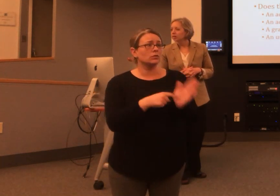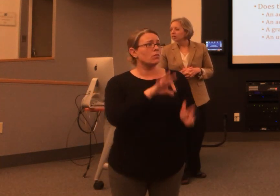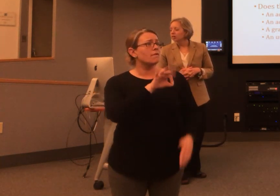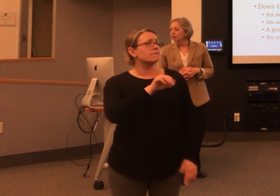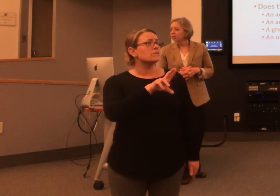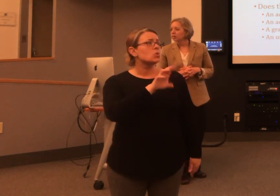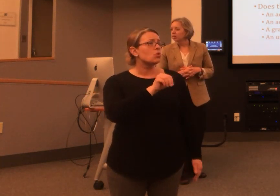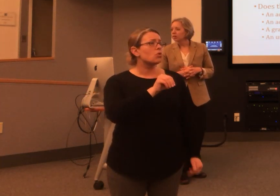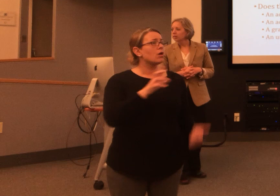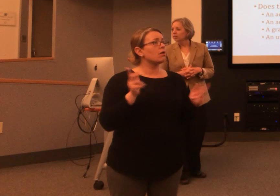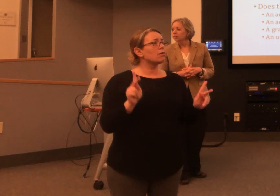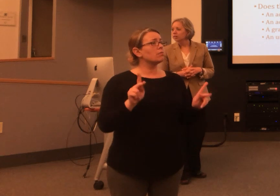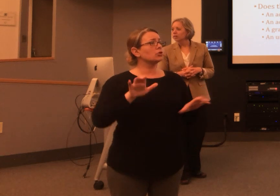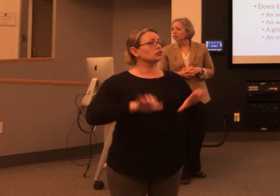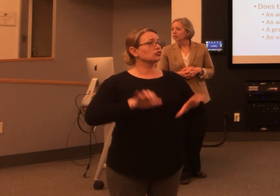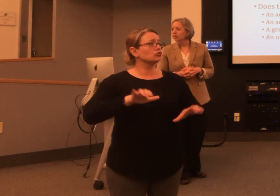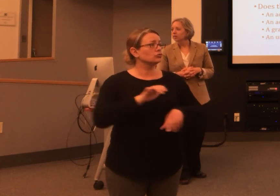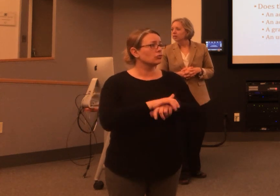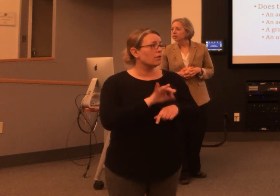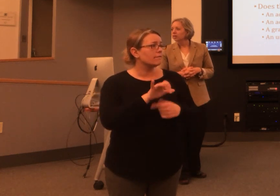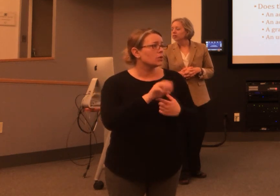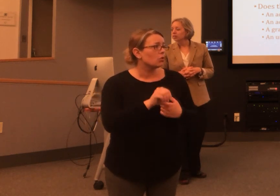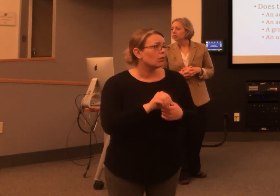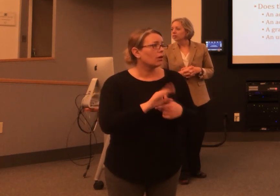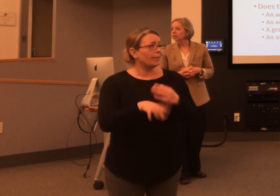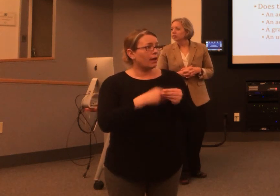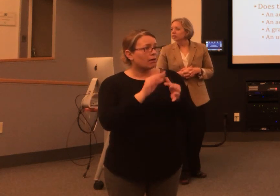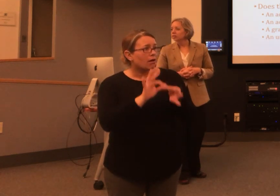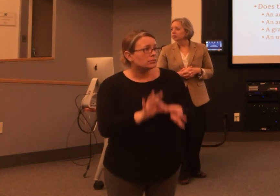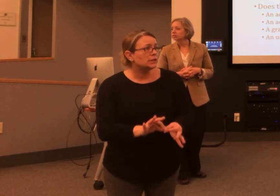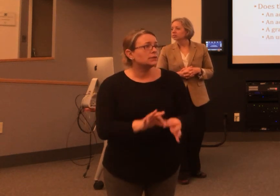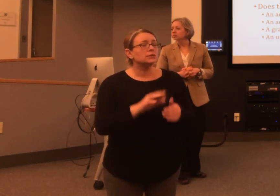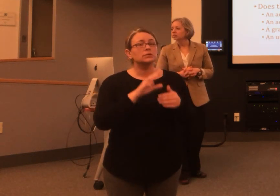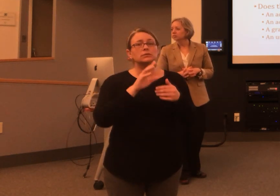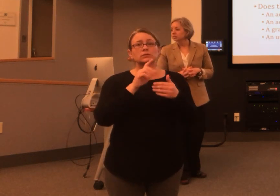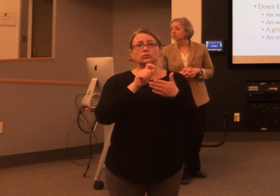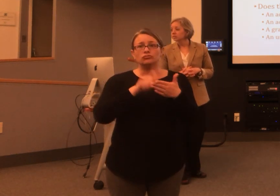you writing from or sometimes people drove them off.